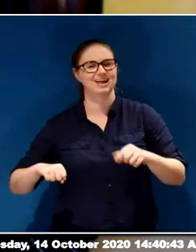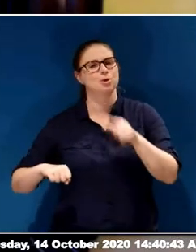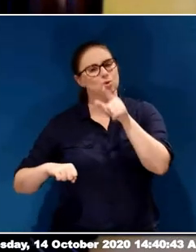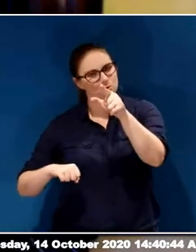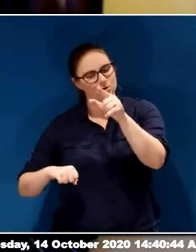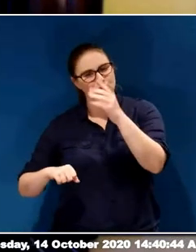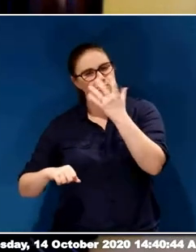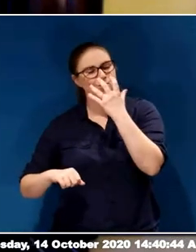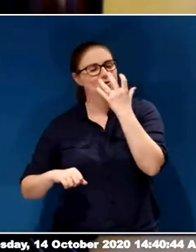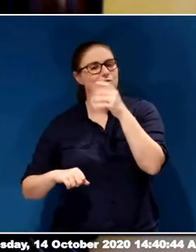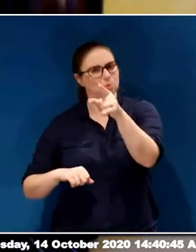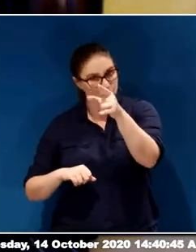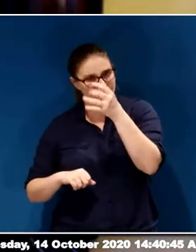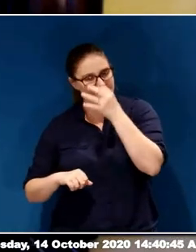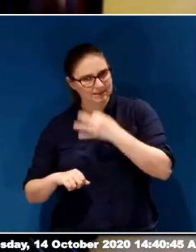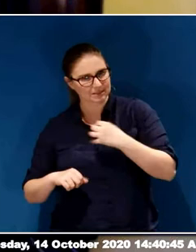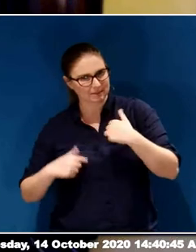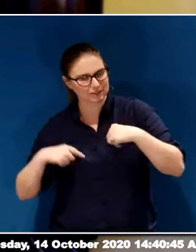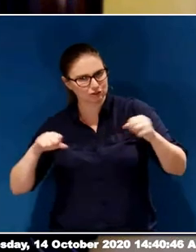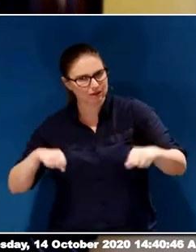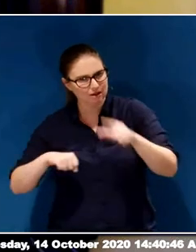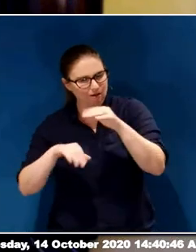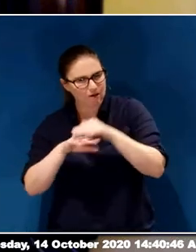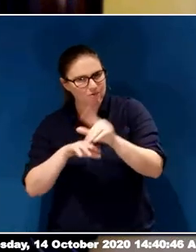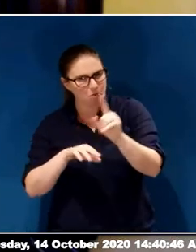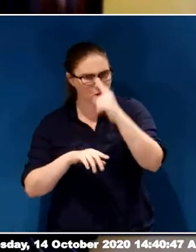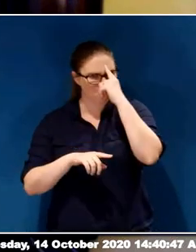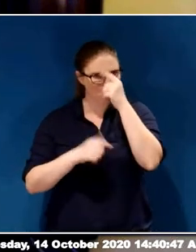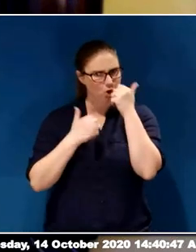and it was the --- I asked you how many schools you visited.